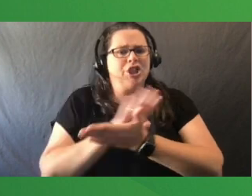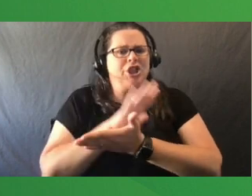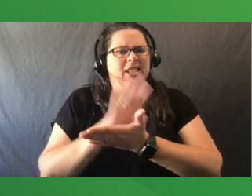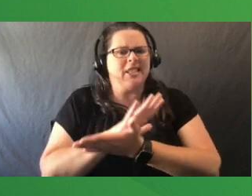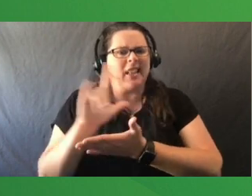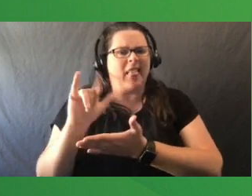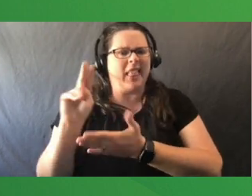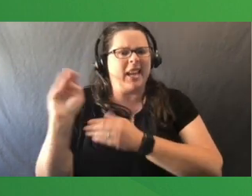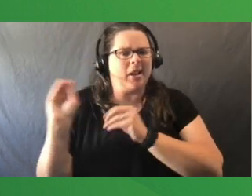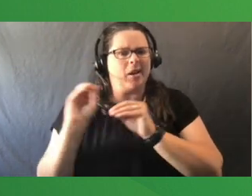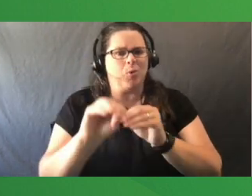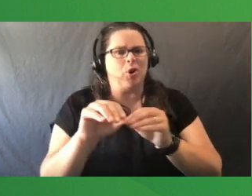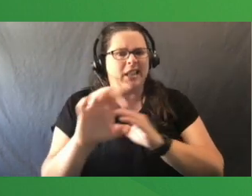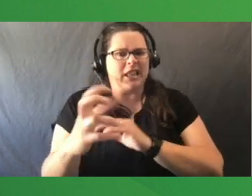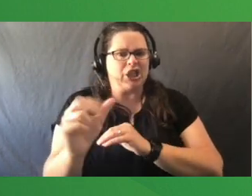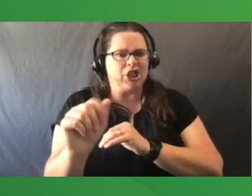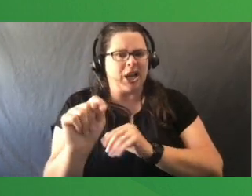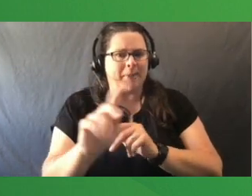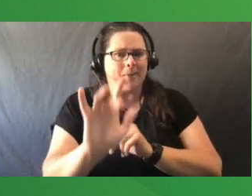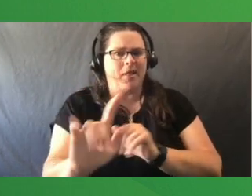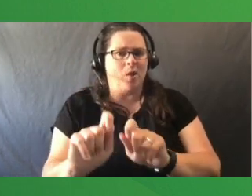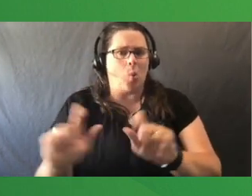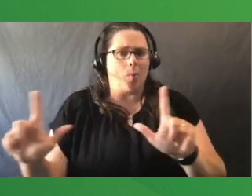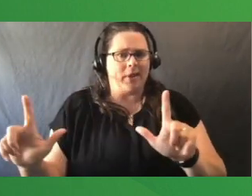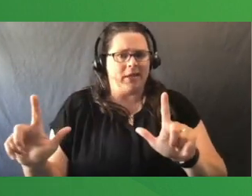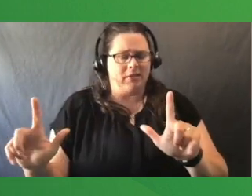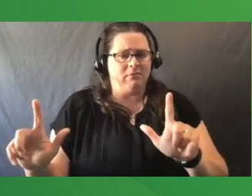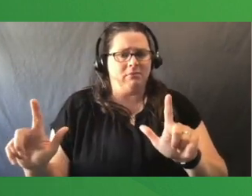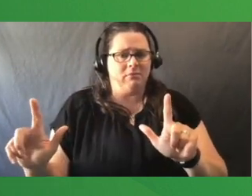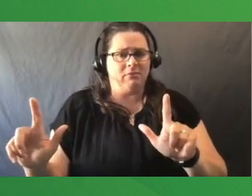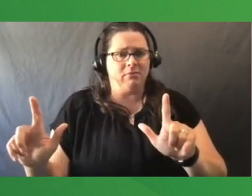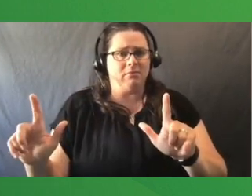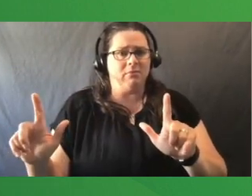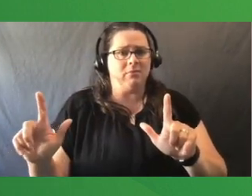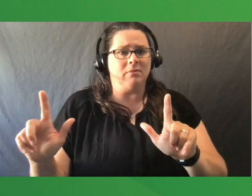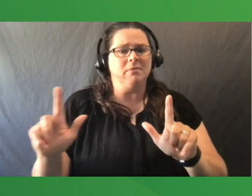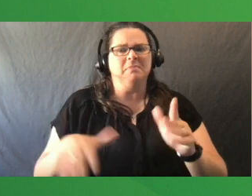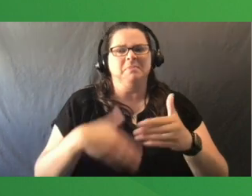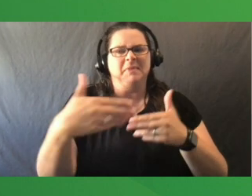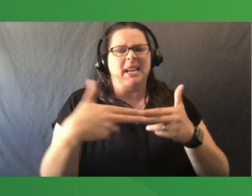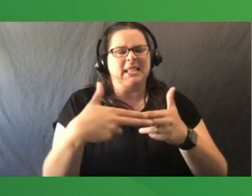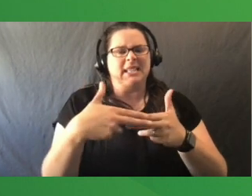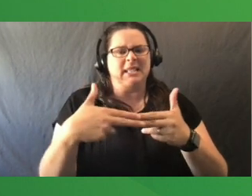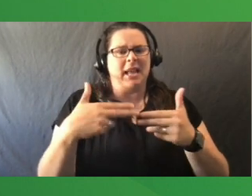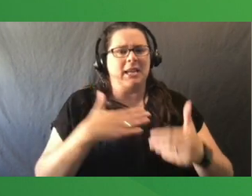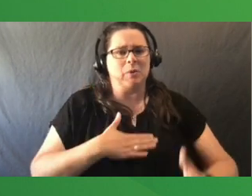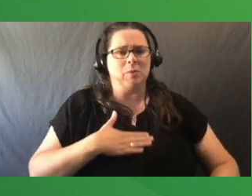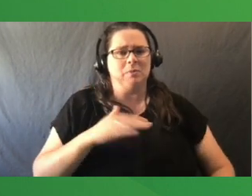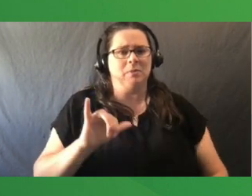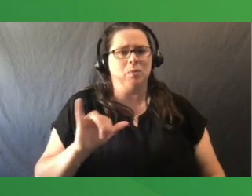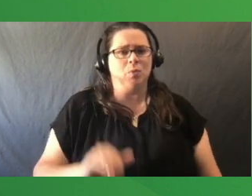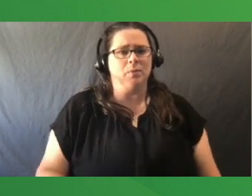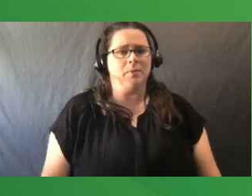at that. And then if we could also move to the next slide. Right.